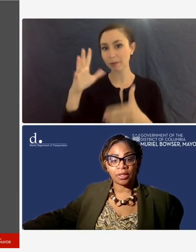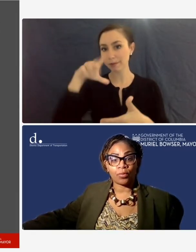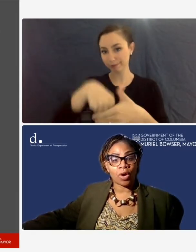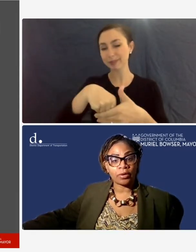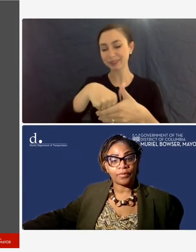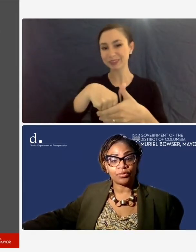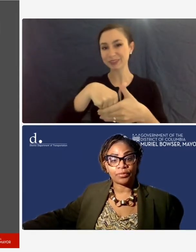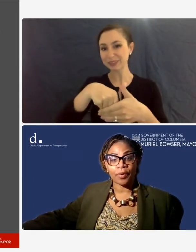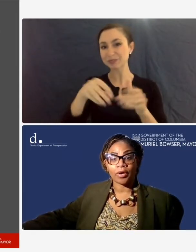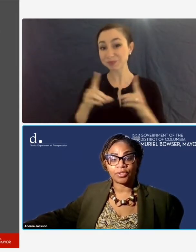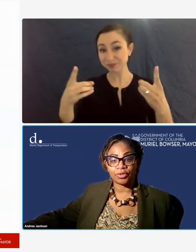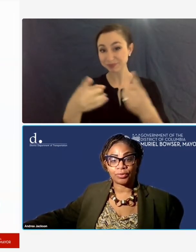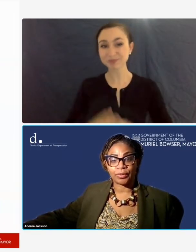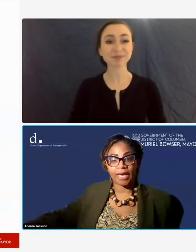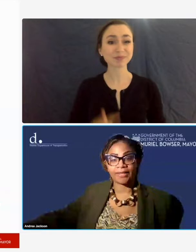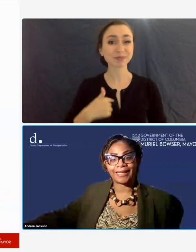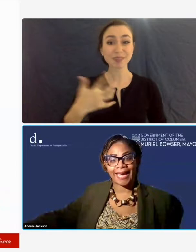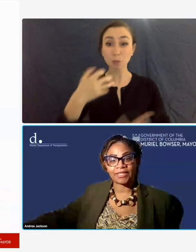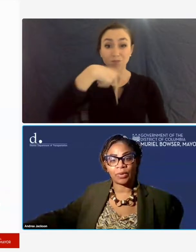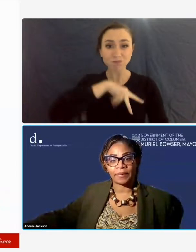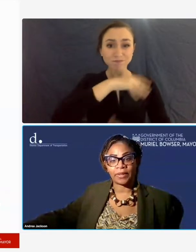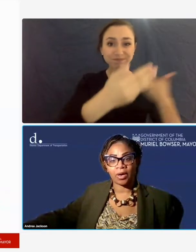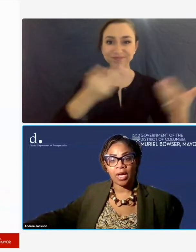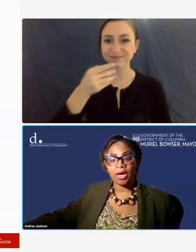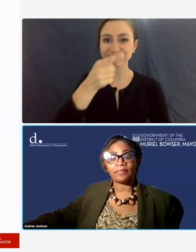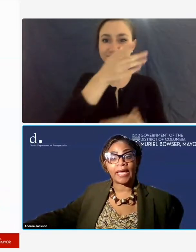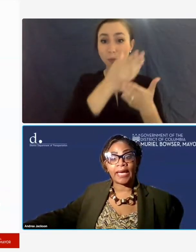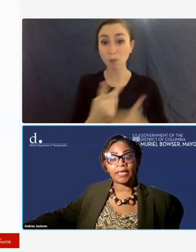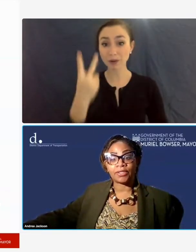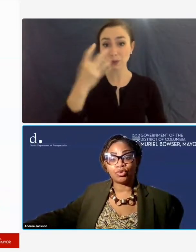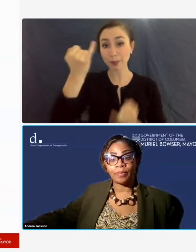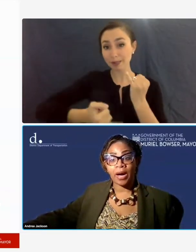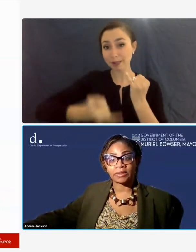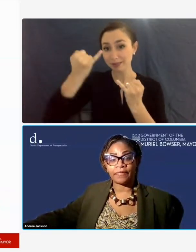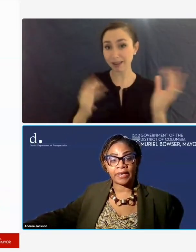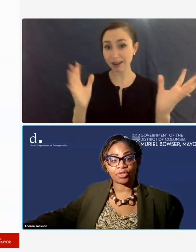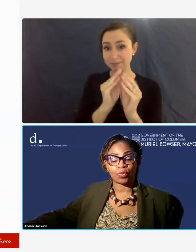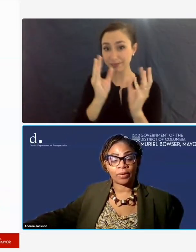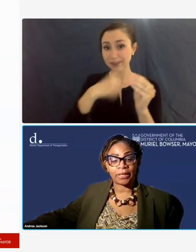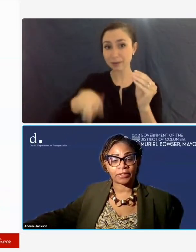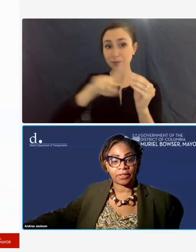welcome you to part two in the last webinar of the a e toolbox financial webinar series